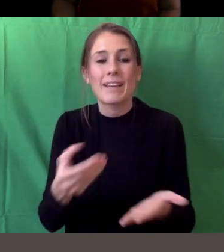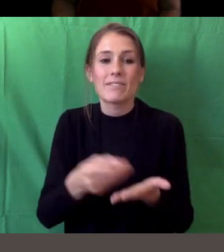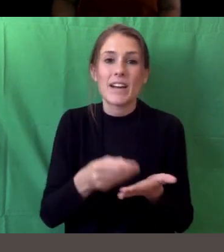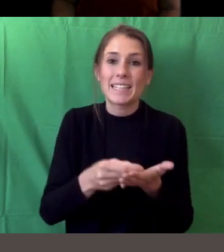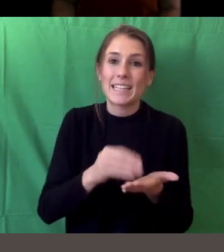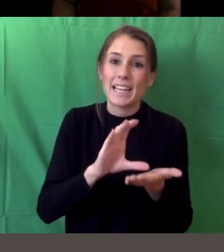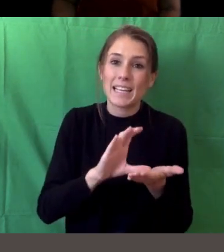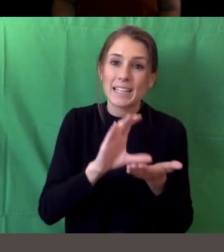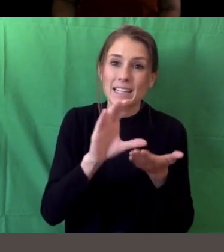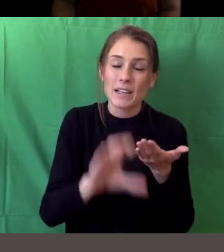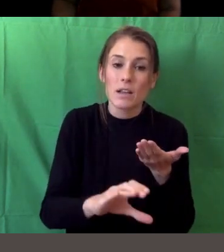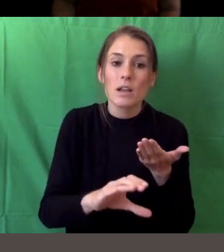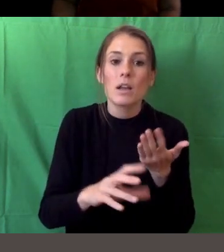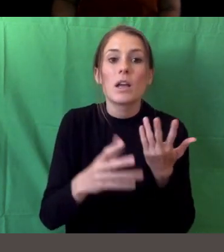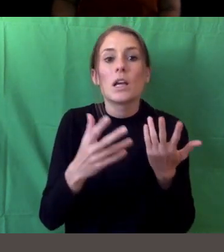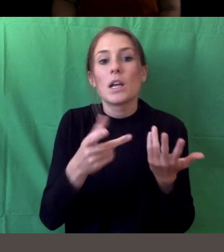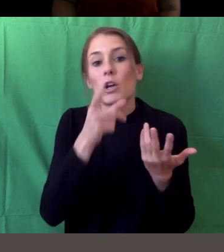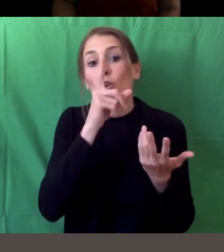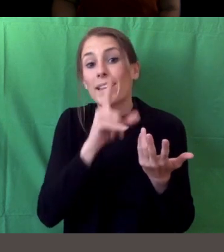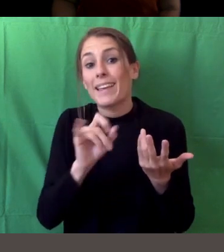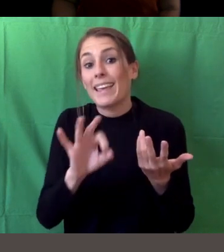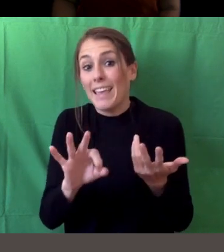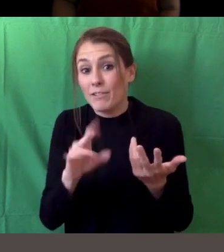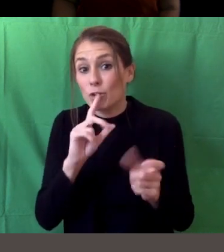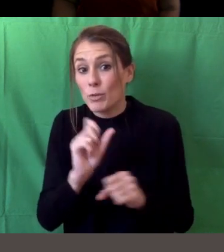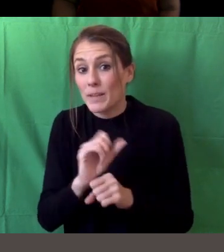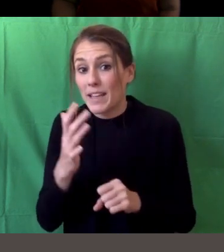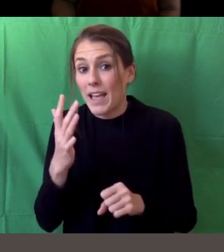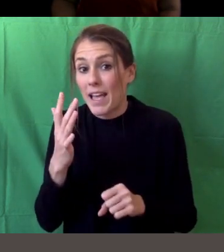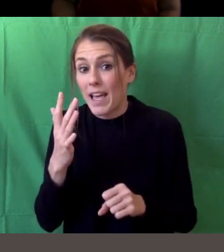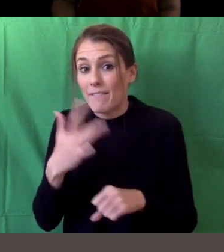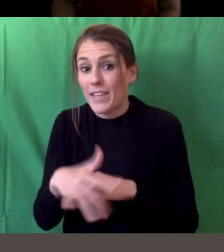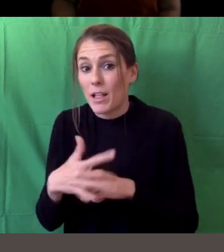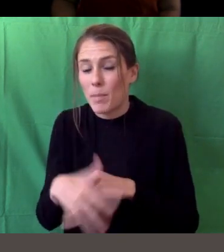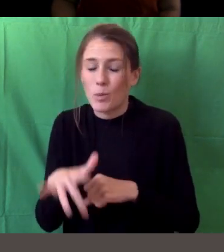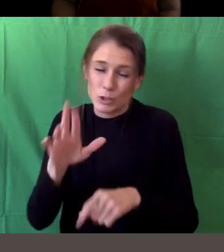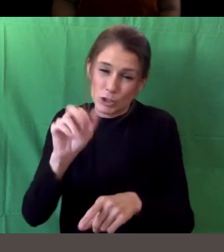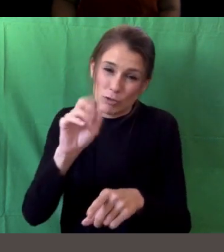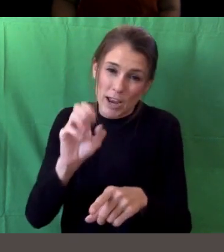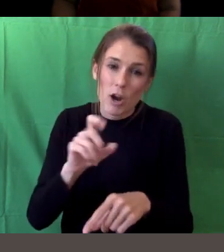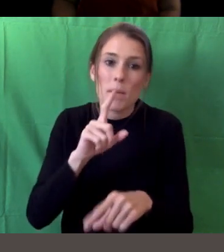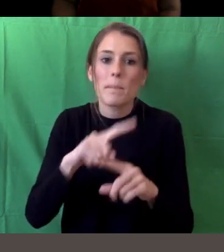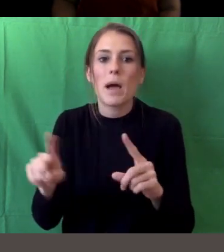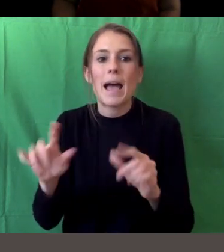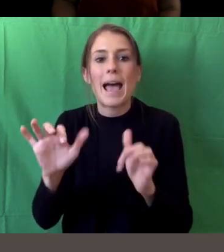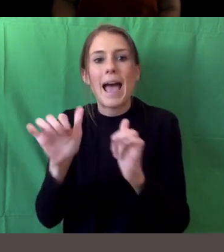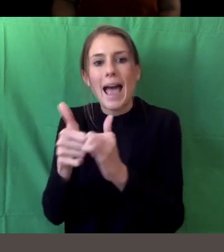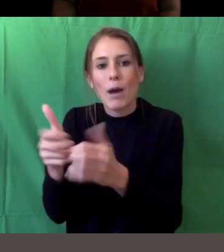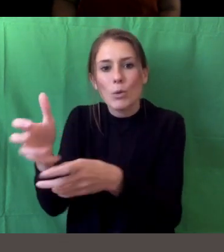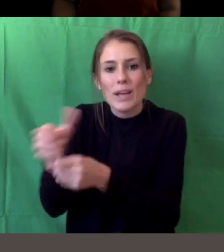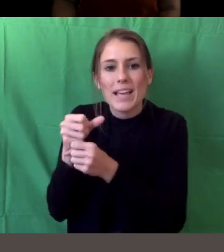And funding, you know, even if funding is available, which is quite there, infrastructure for receiving money isn't always there.